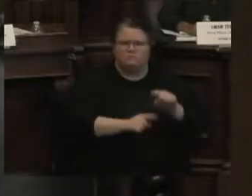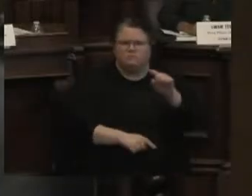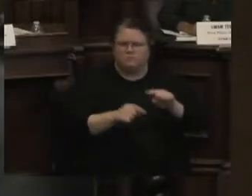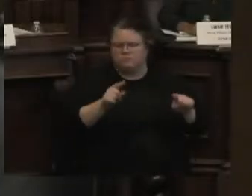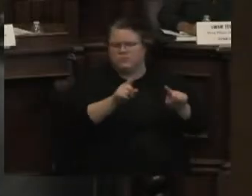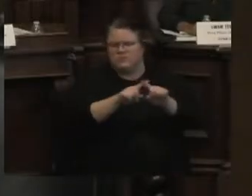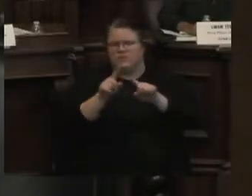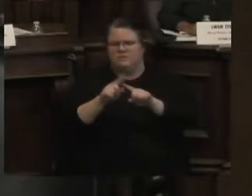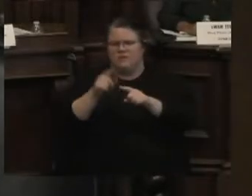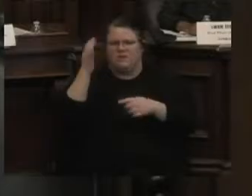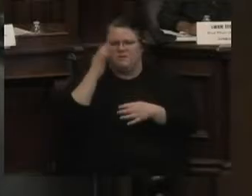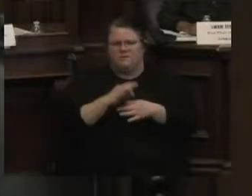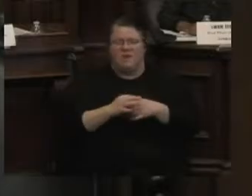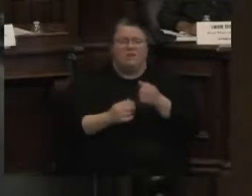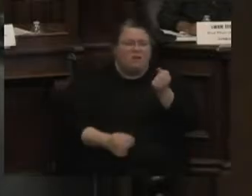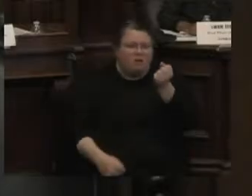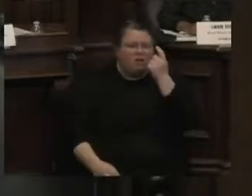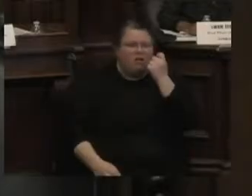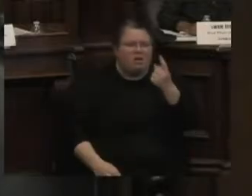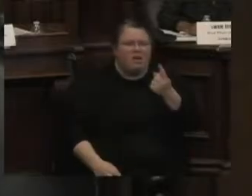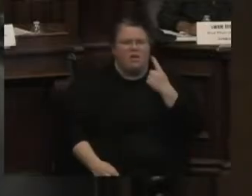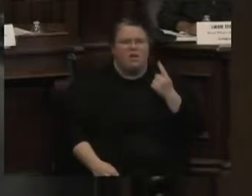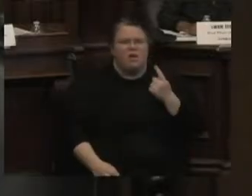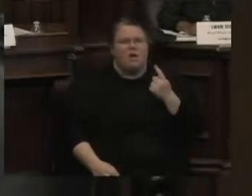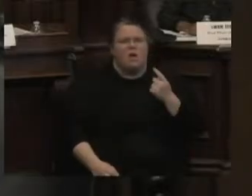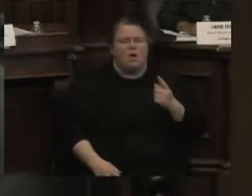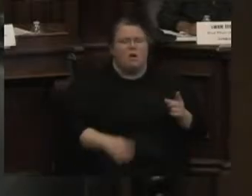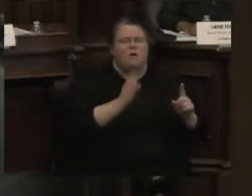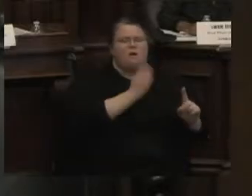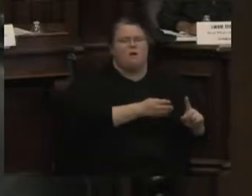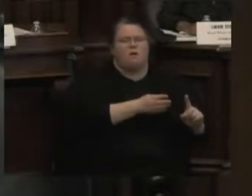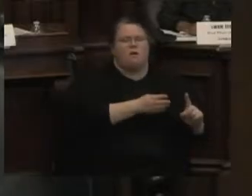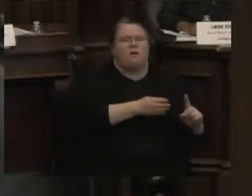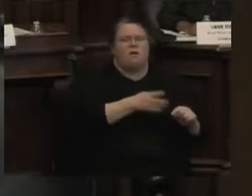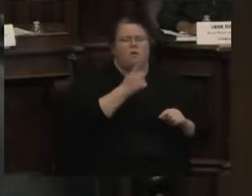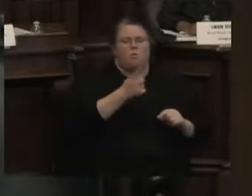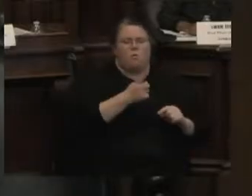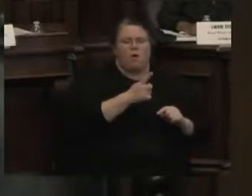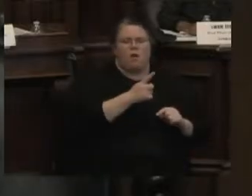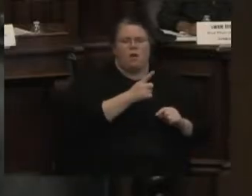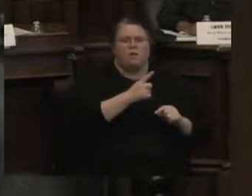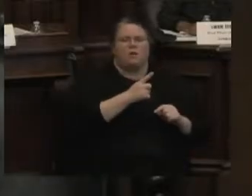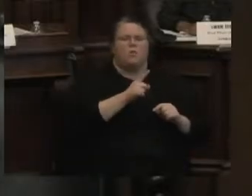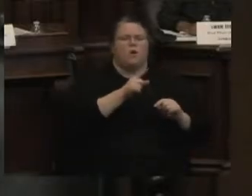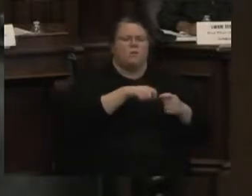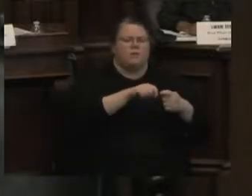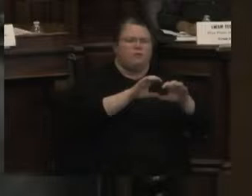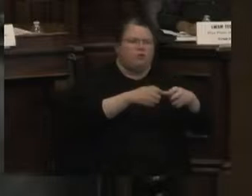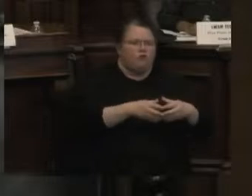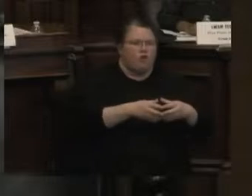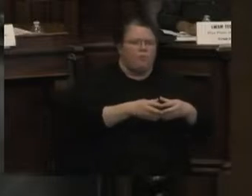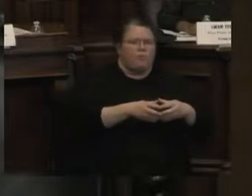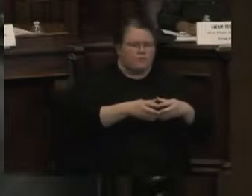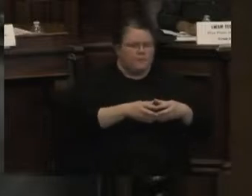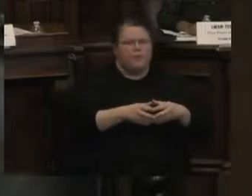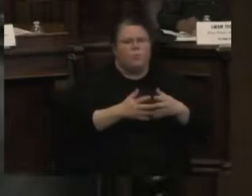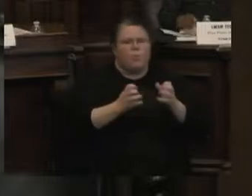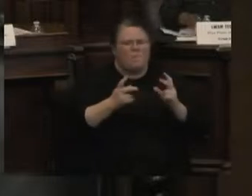worship area, different faiths. And because I don't want us to